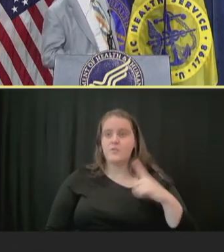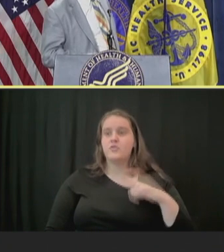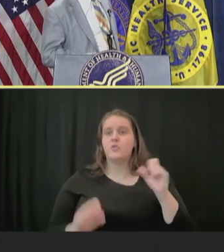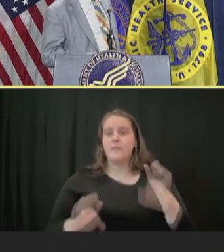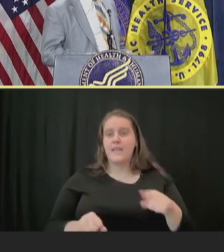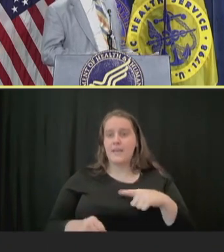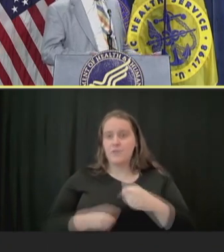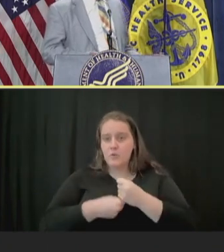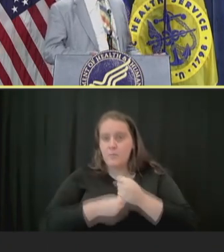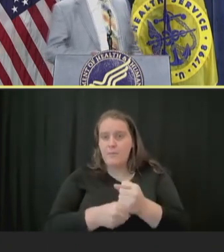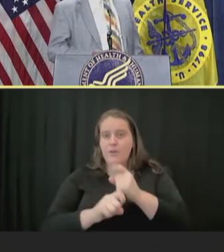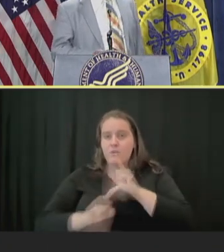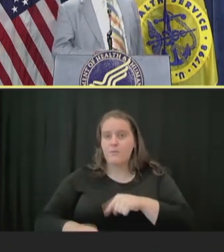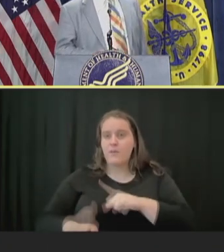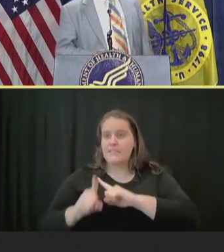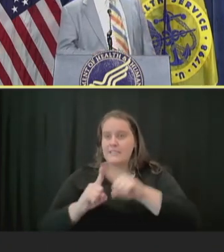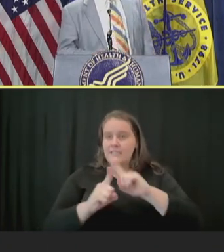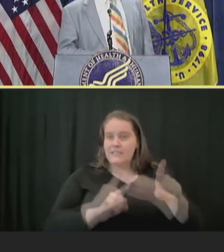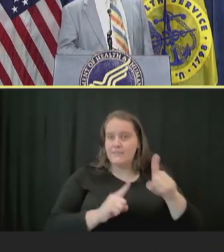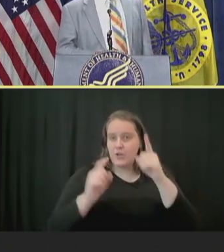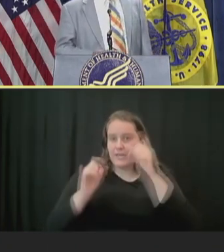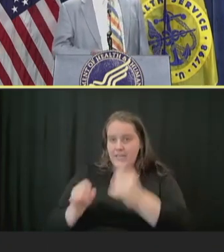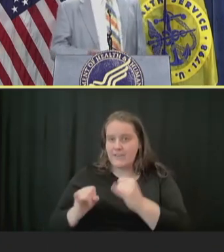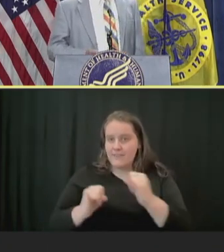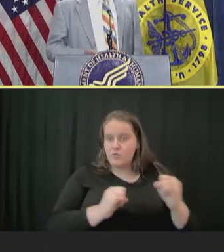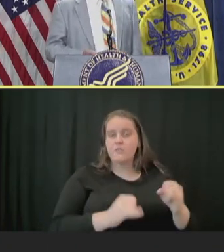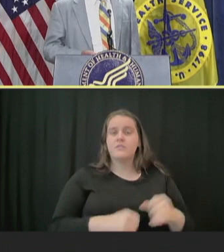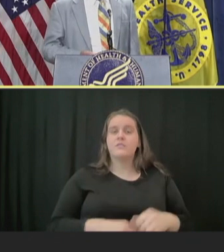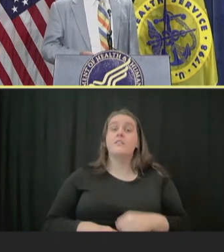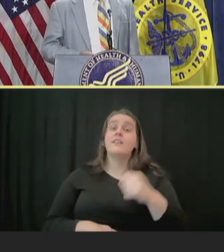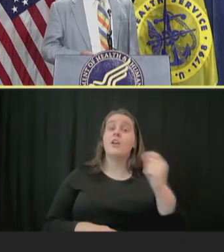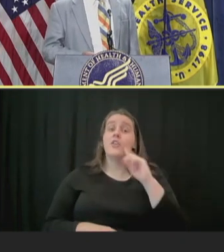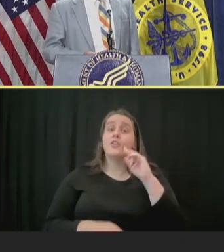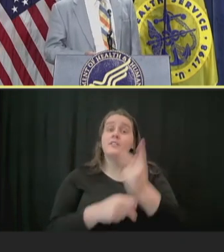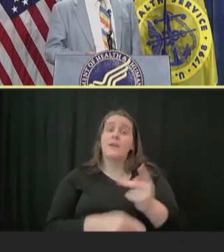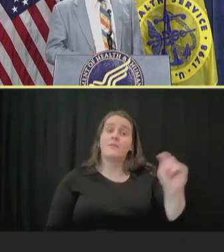The other type of T cell that I'd like to introduce is not just one